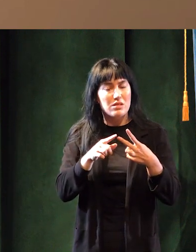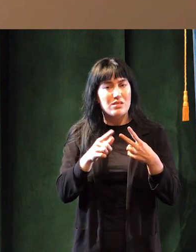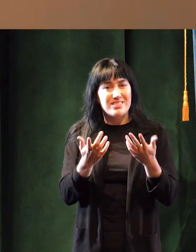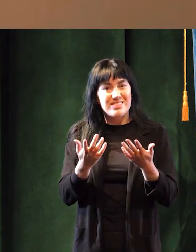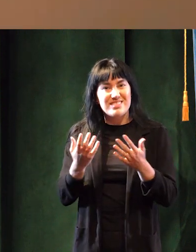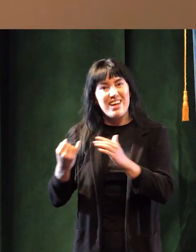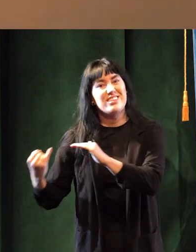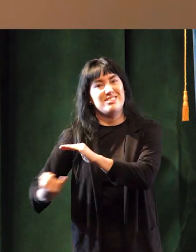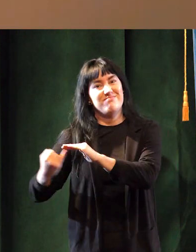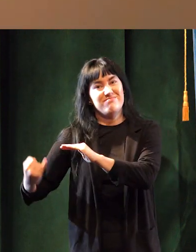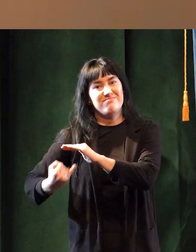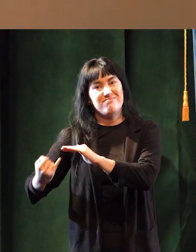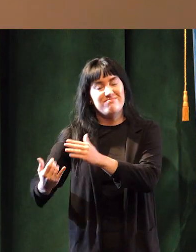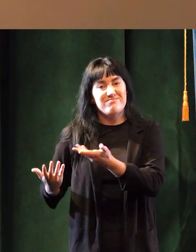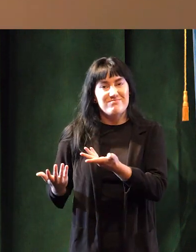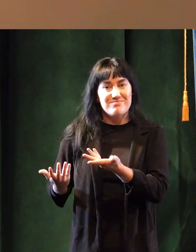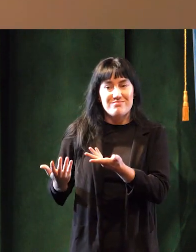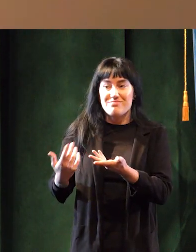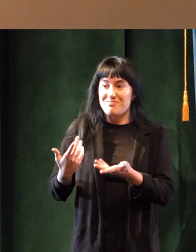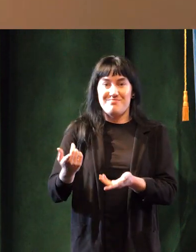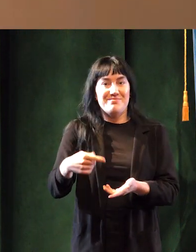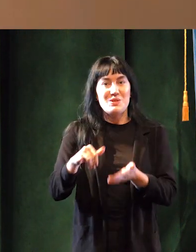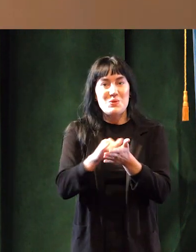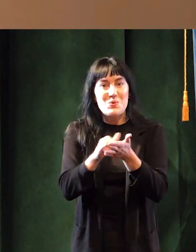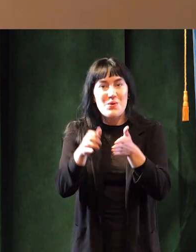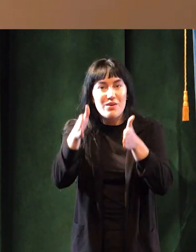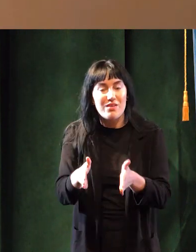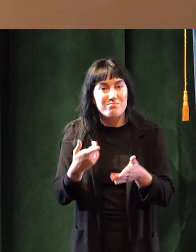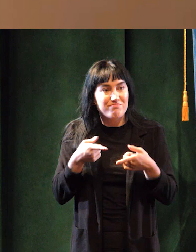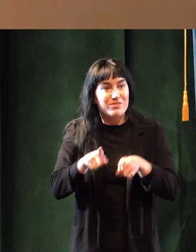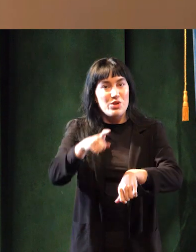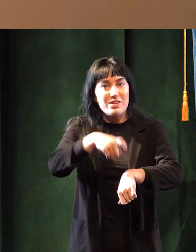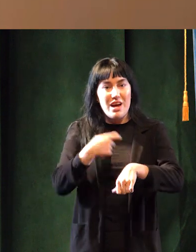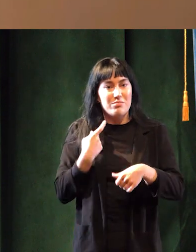have to isolate ourselves we are New Yorkers during times of trouble we like